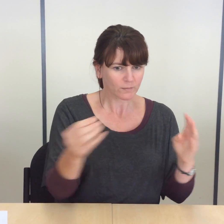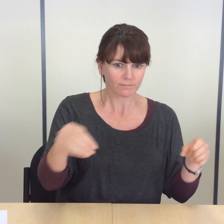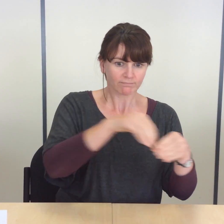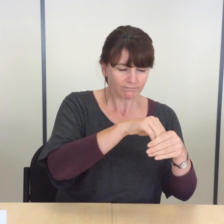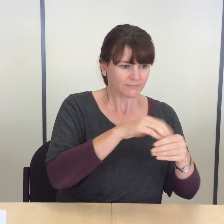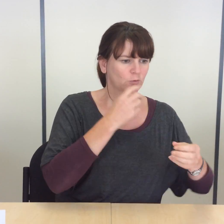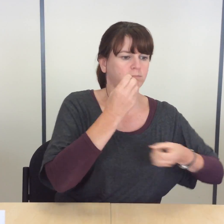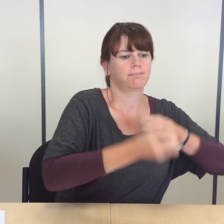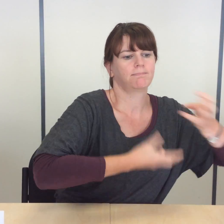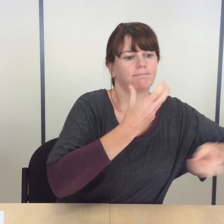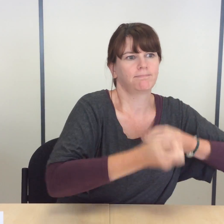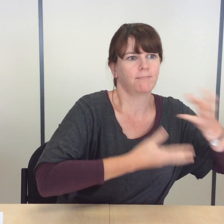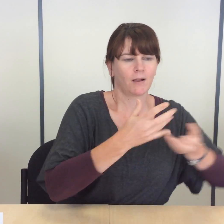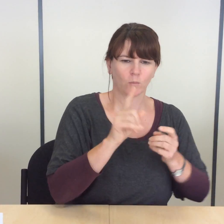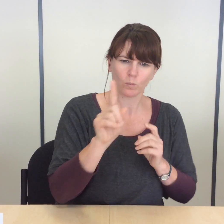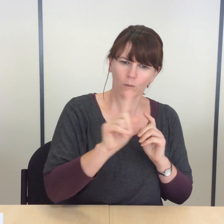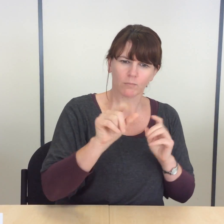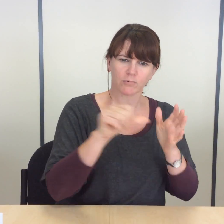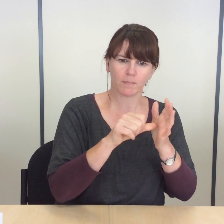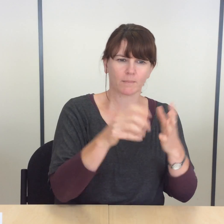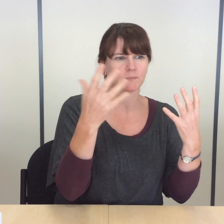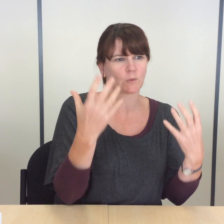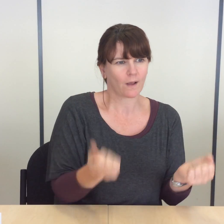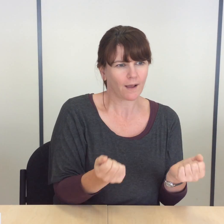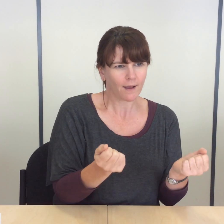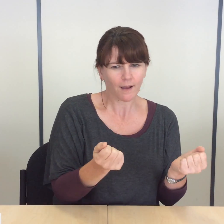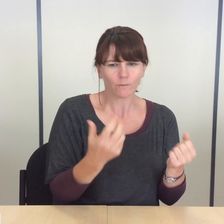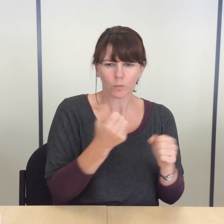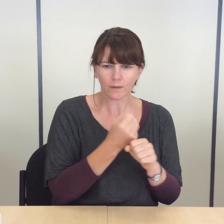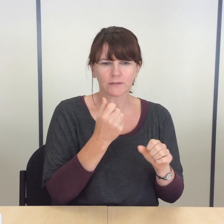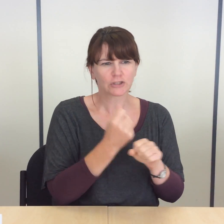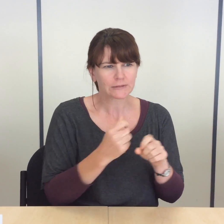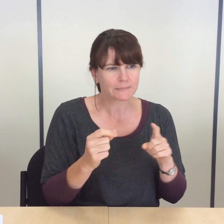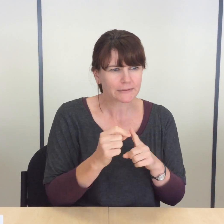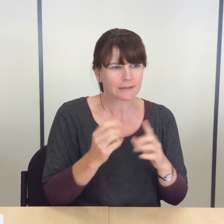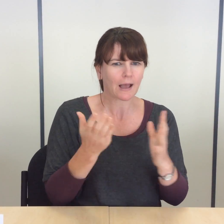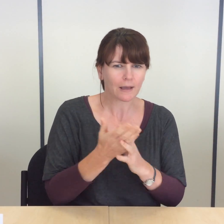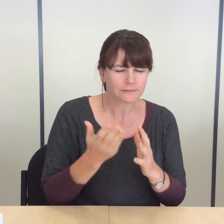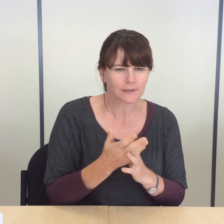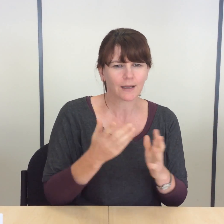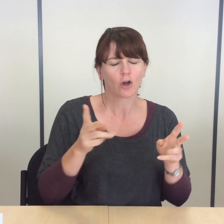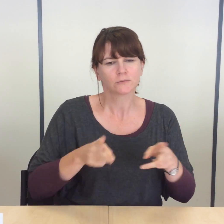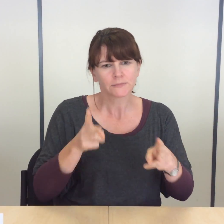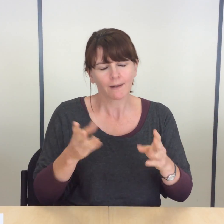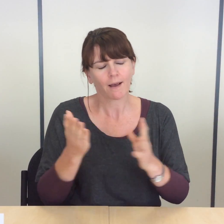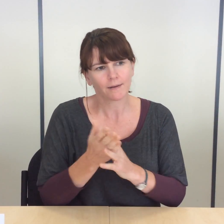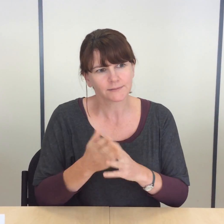You can get involved in forums to discuss the problems that you've been having with regards